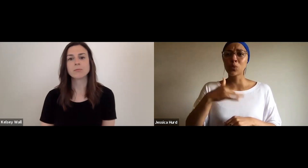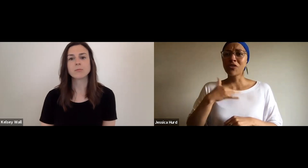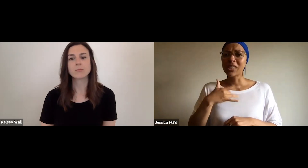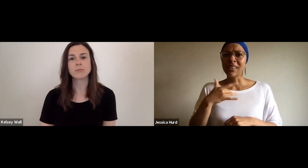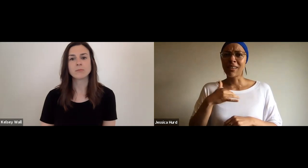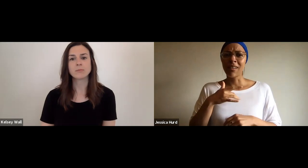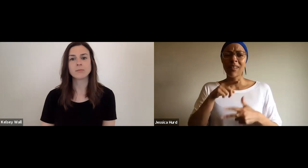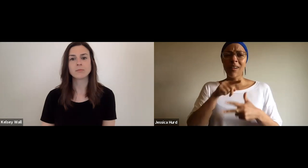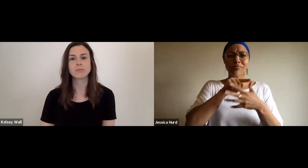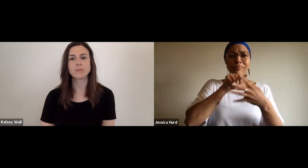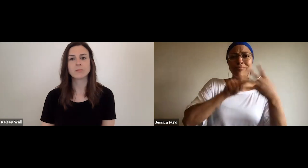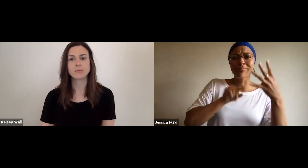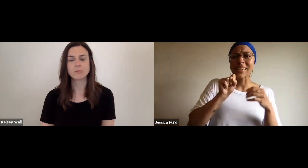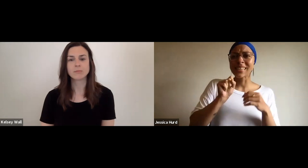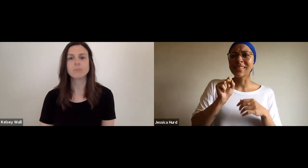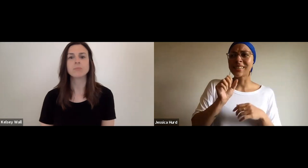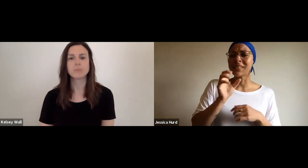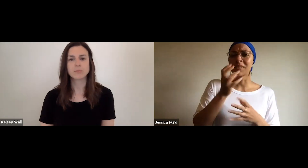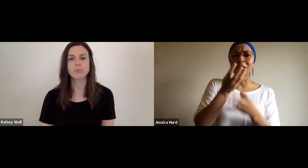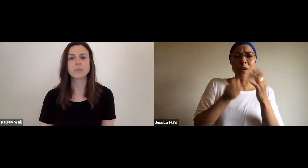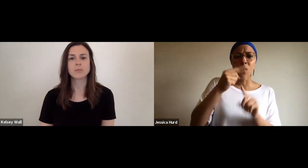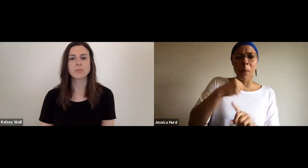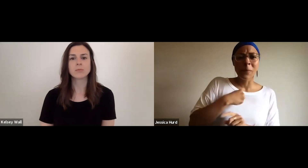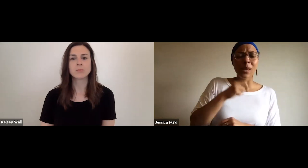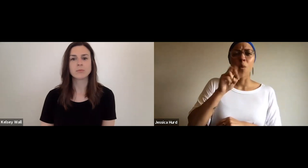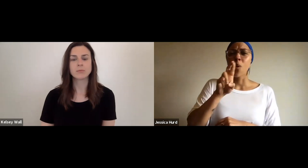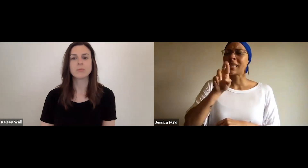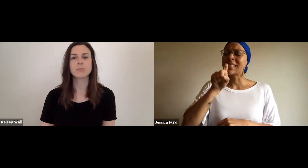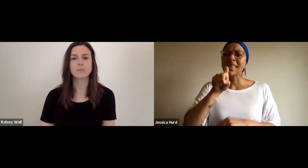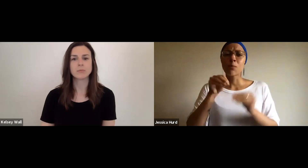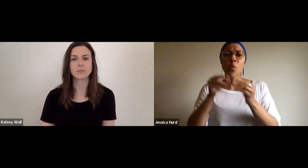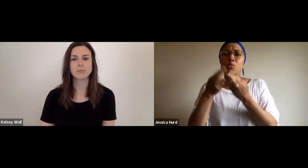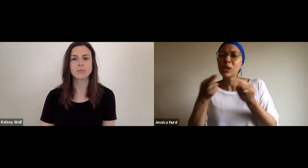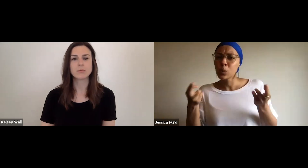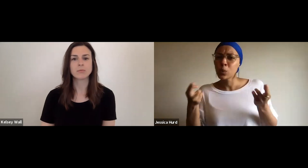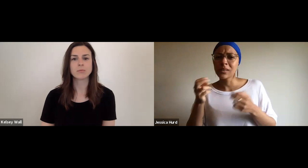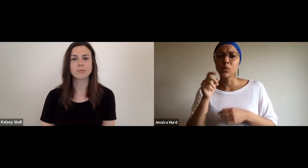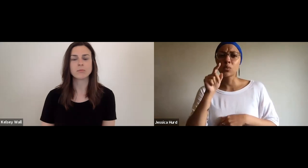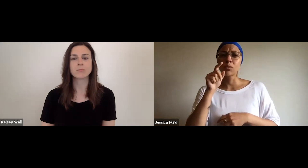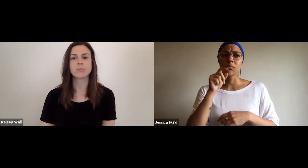and there are certain things that we need. These pillars are the 4 things that we need.